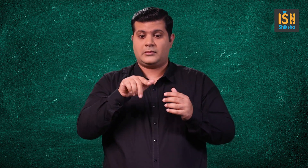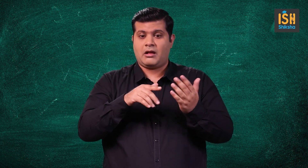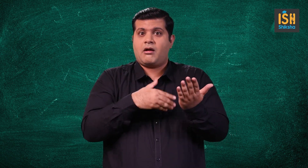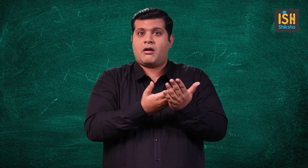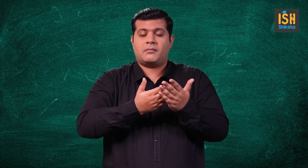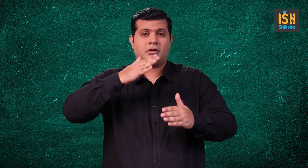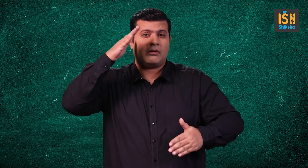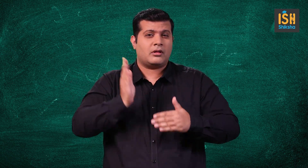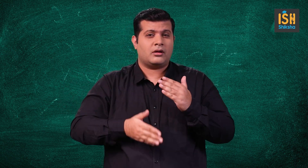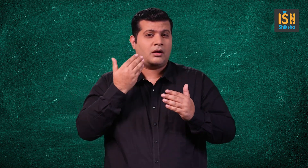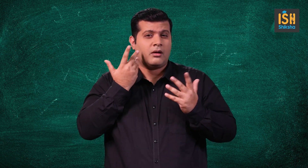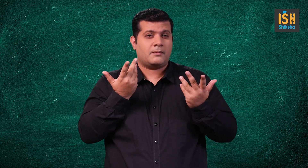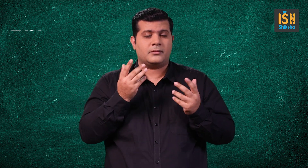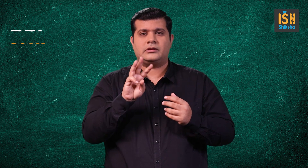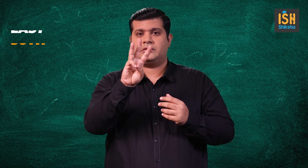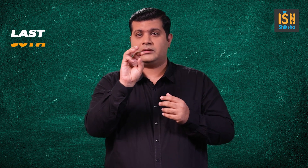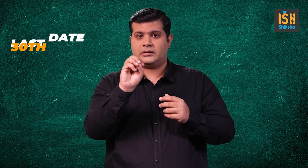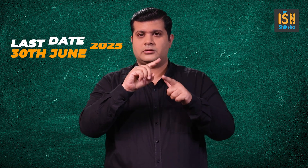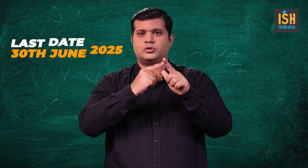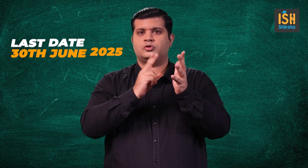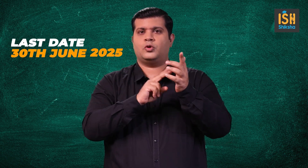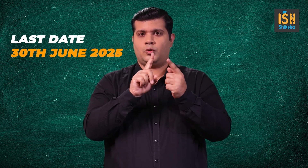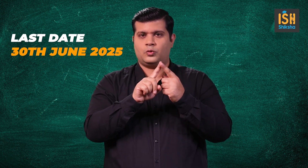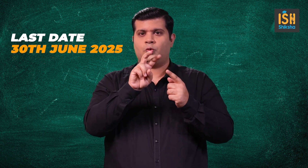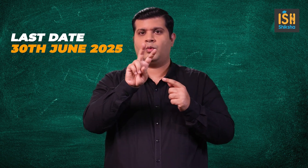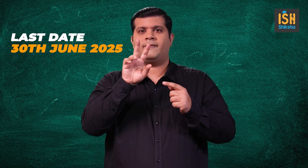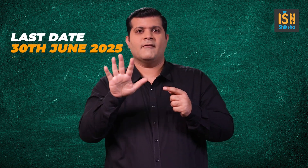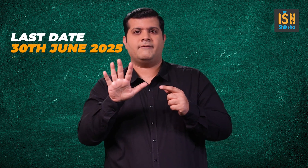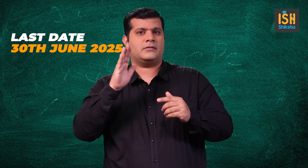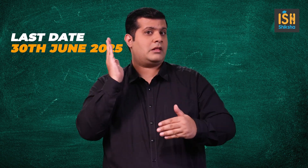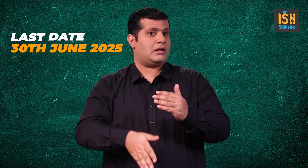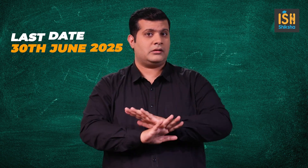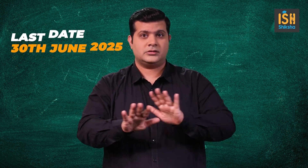Last date to apply is 30th June 2025